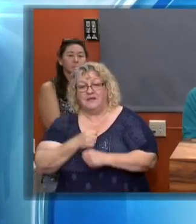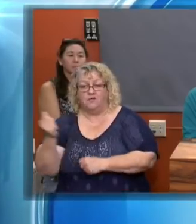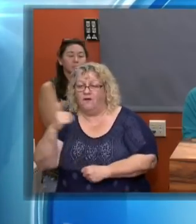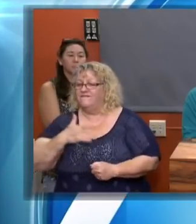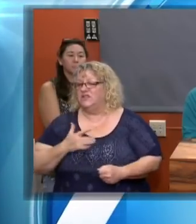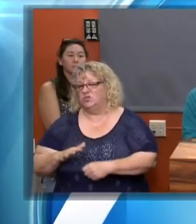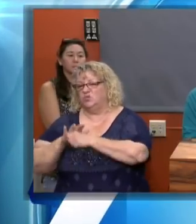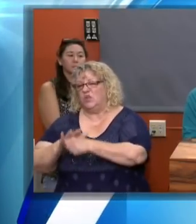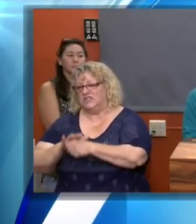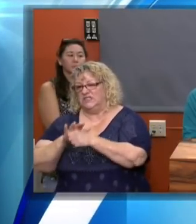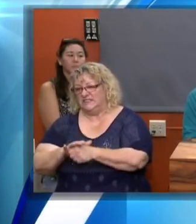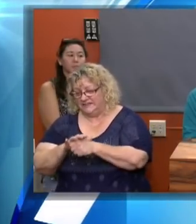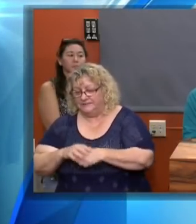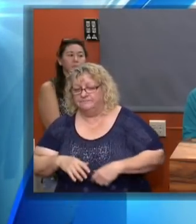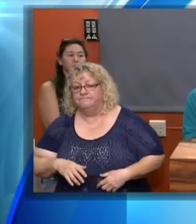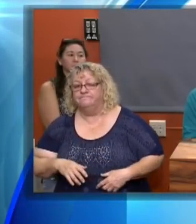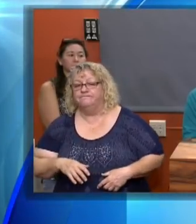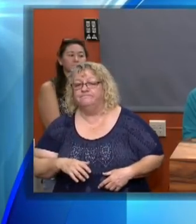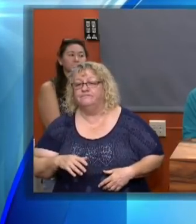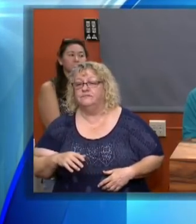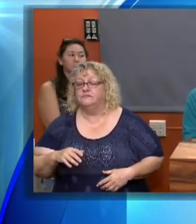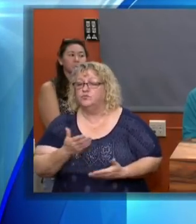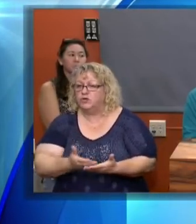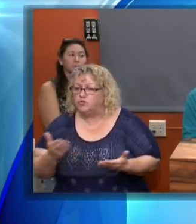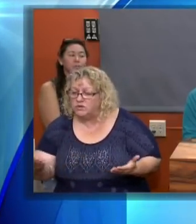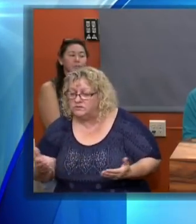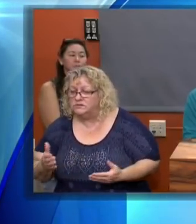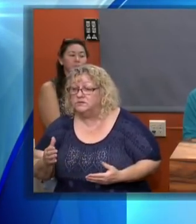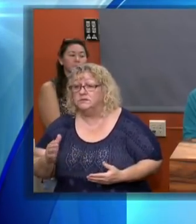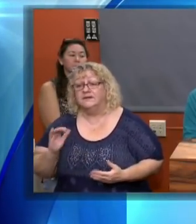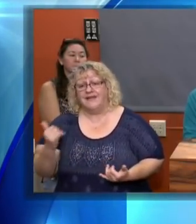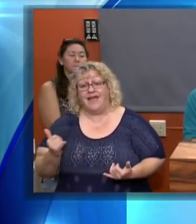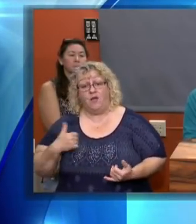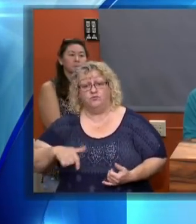KIND OF, SO TROPICAL STORM OLIVIA PUT A THE LOT OF STRESS